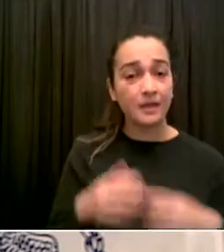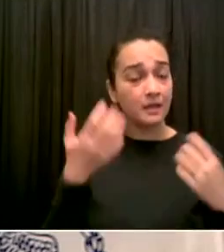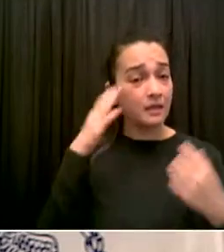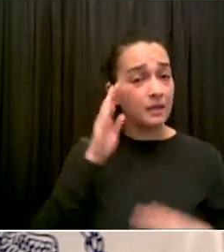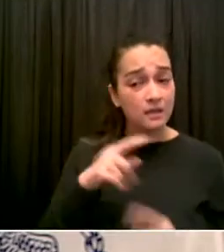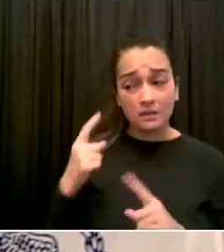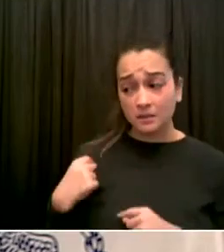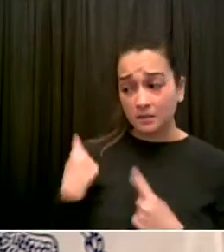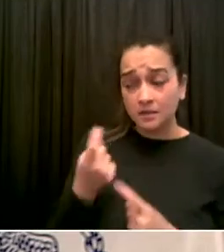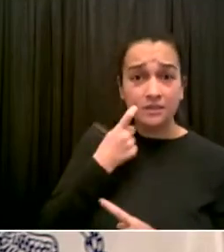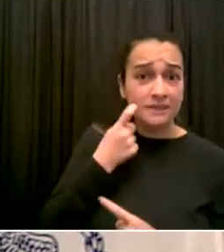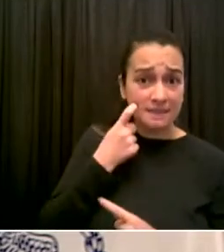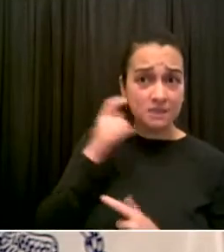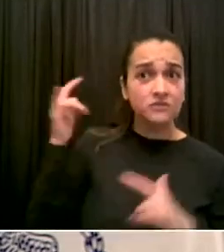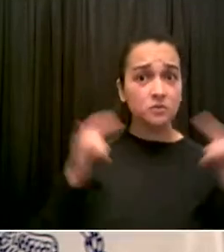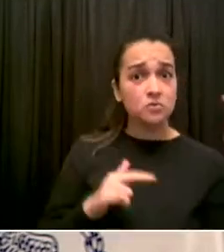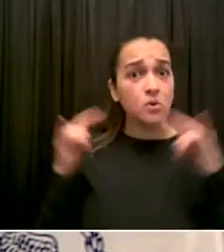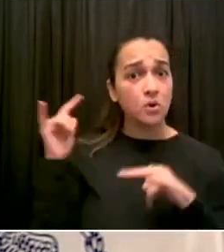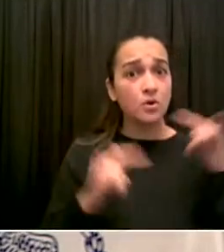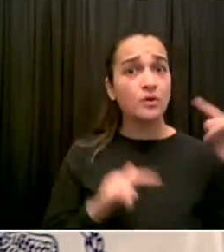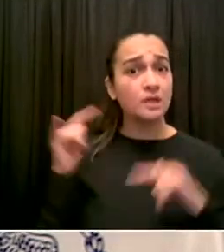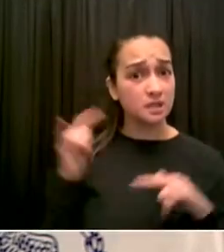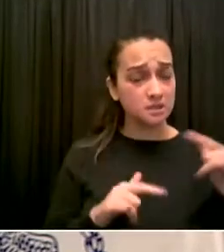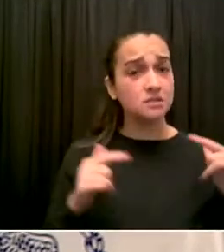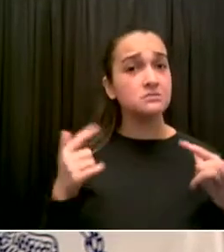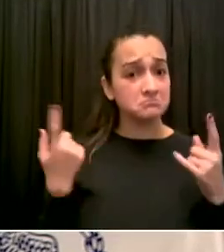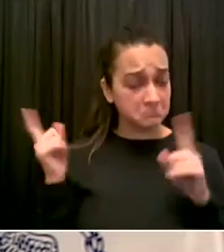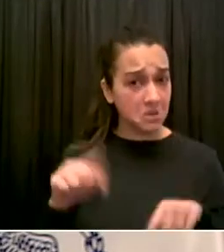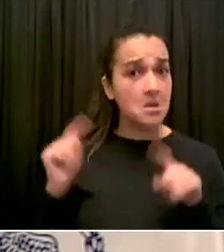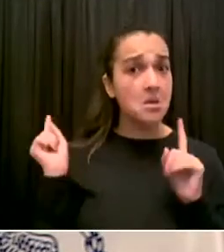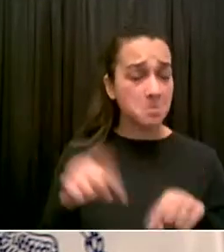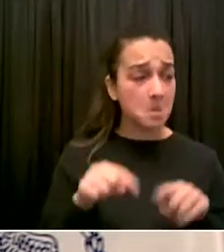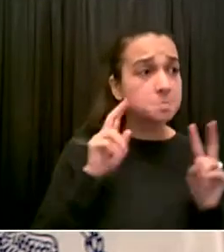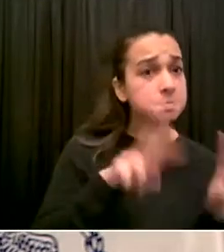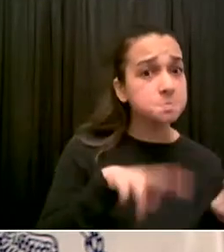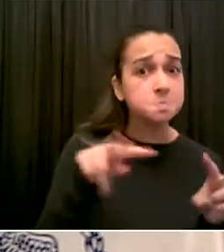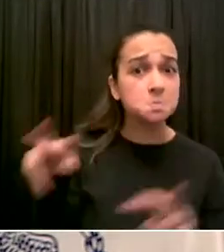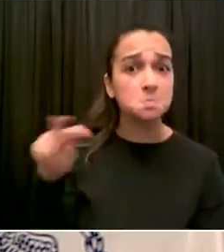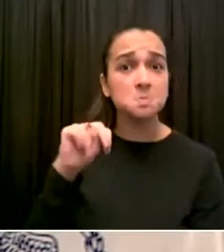FOLKS IS THEY ARE VERY PLEAASNTLY SUPRRISED BY THE NUMBER OF TOURISTS ALREADY.